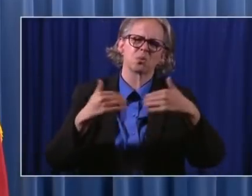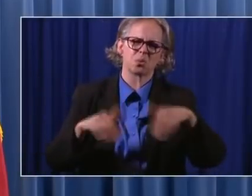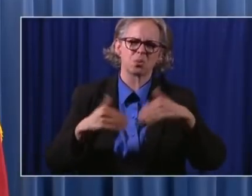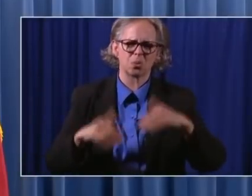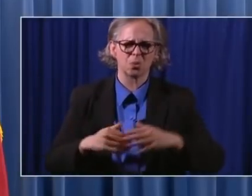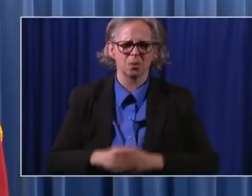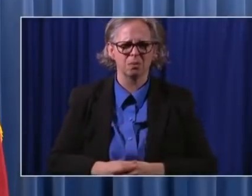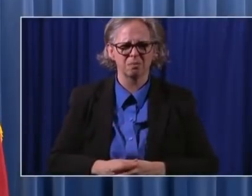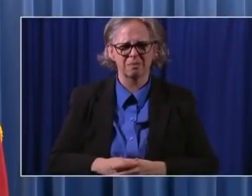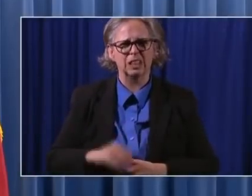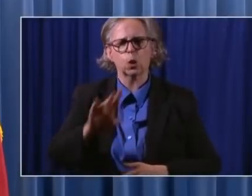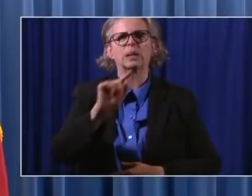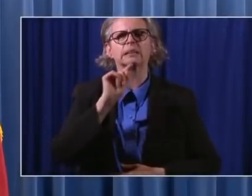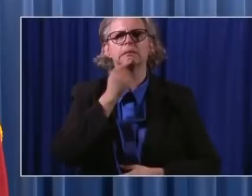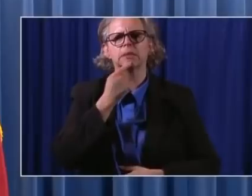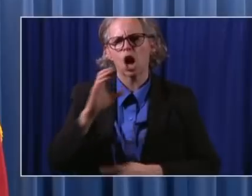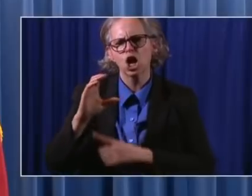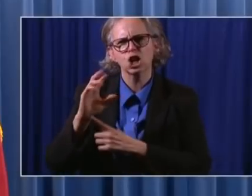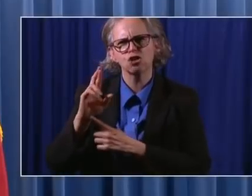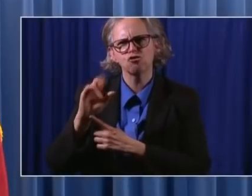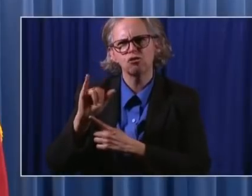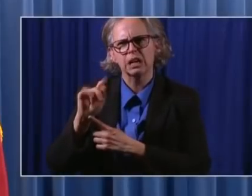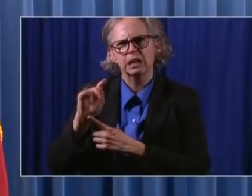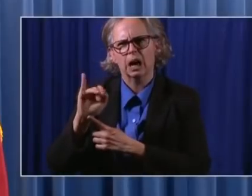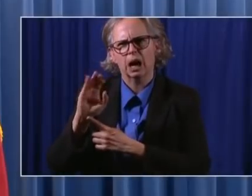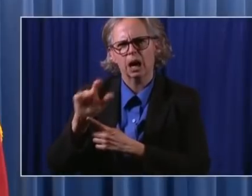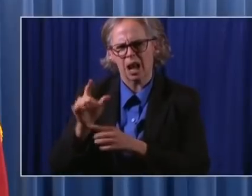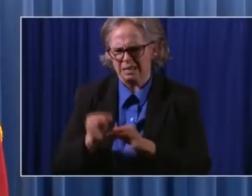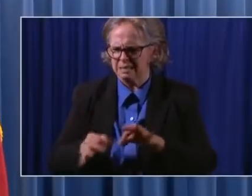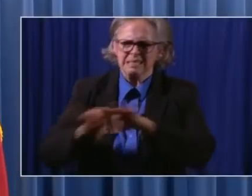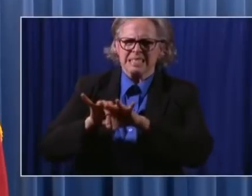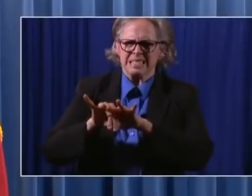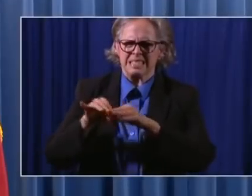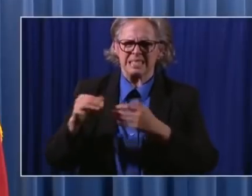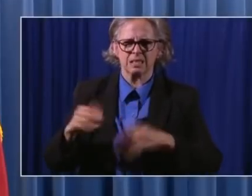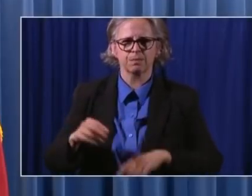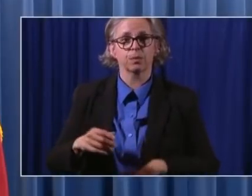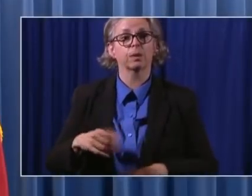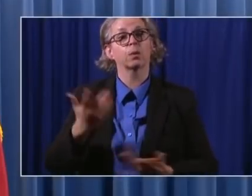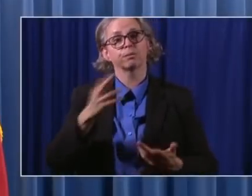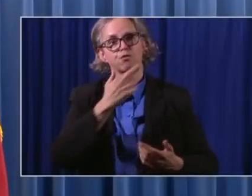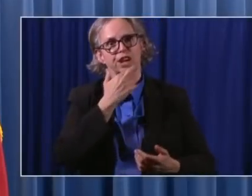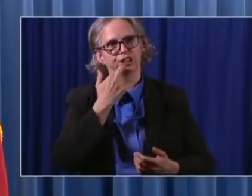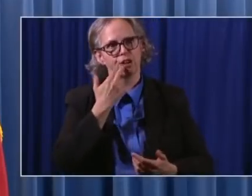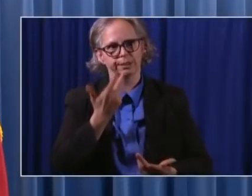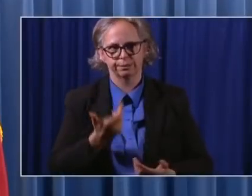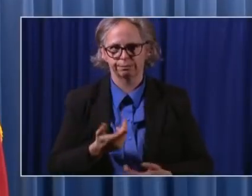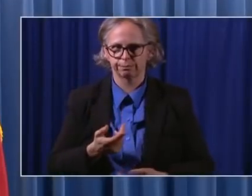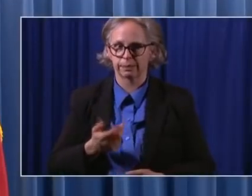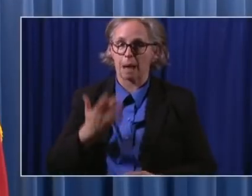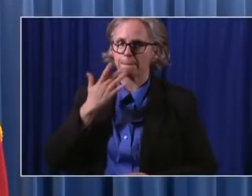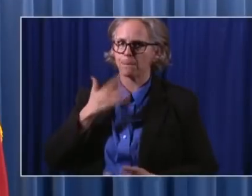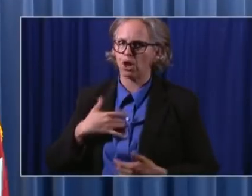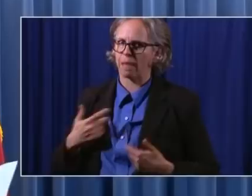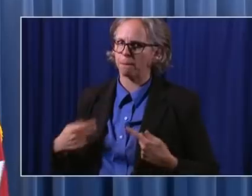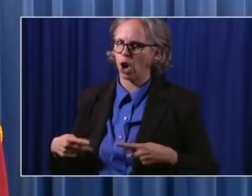THE E.R. FOR SYMPTOMS. THESE SIGNS POINT TO RICHLAND COUNTY REACHING A CRITICAL STAGE IN THE PANDEMIC.